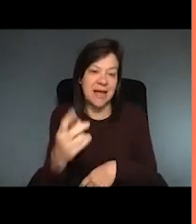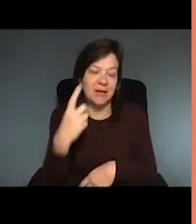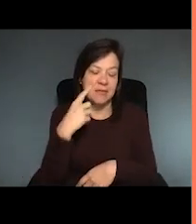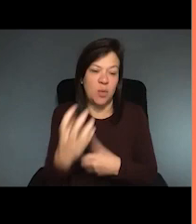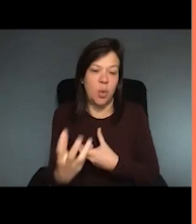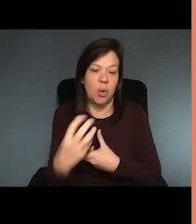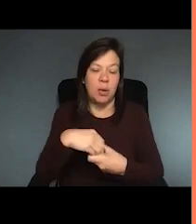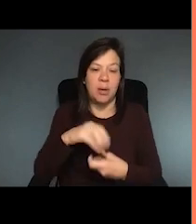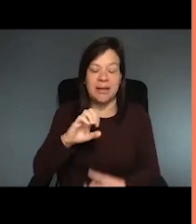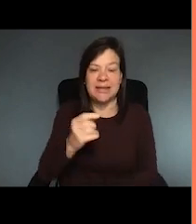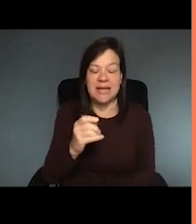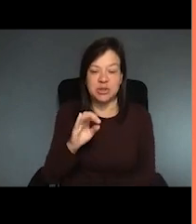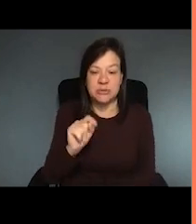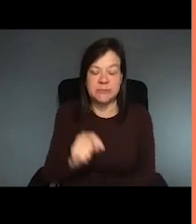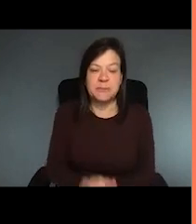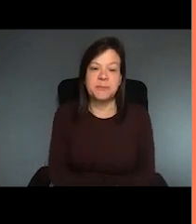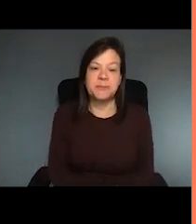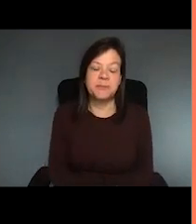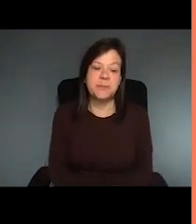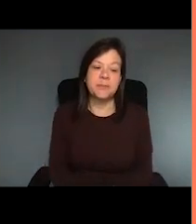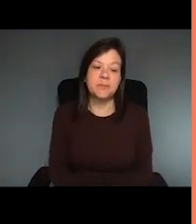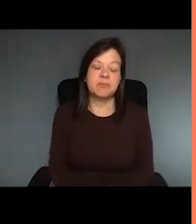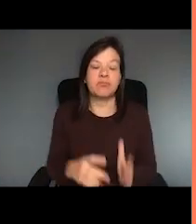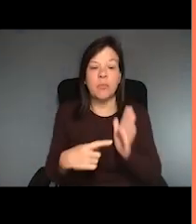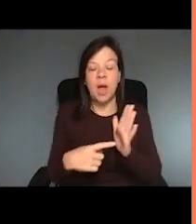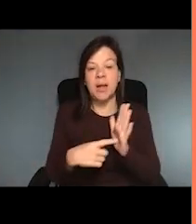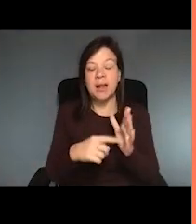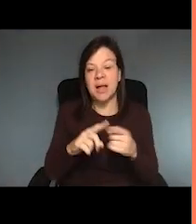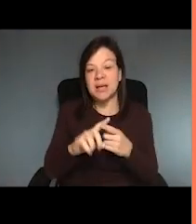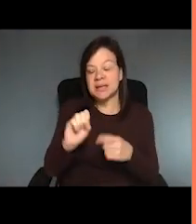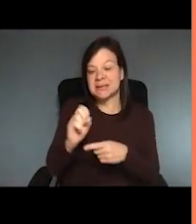FOR ENGAGEMENT PURPOSES. HIGHLIGHTING SUBMISSIONS ON-SITE FOR NEWSLETTER CAPTURE